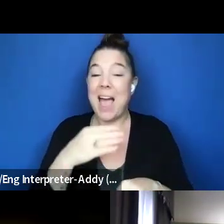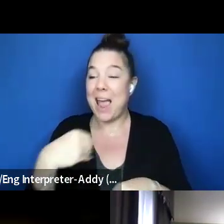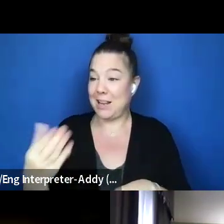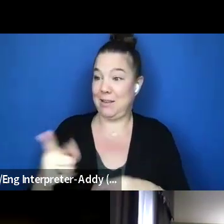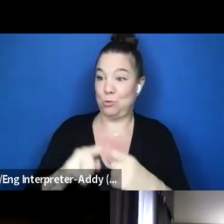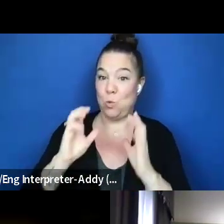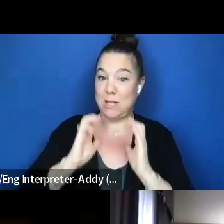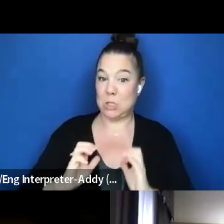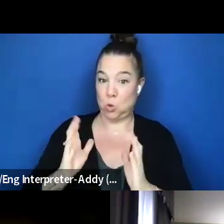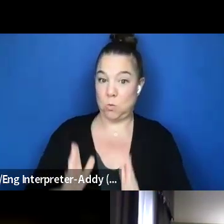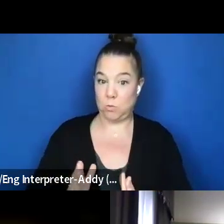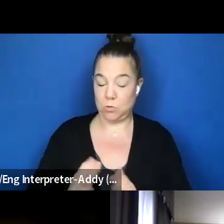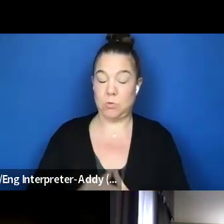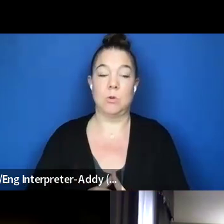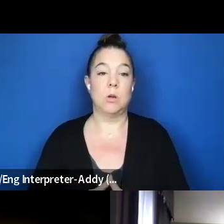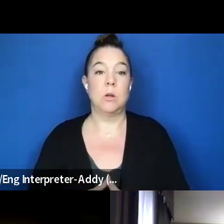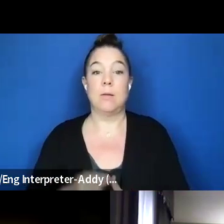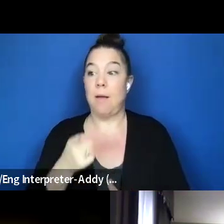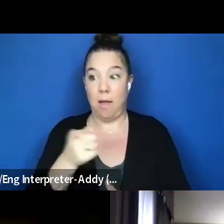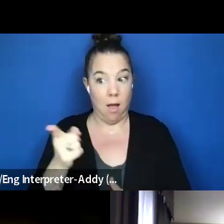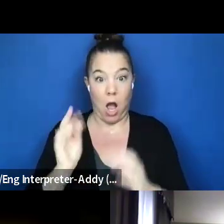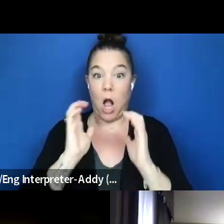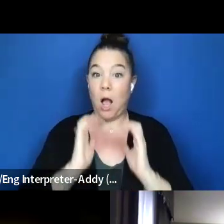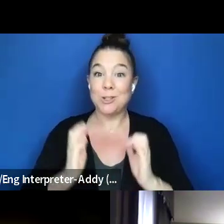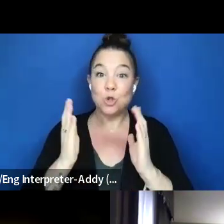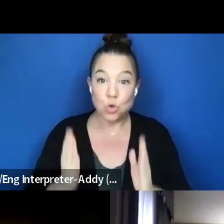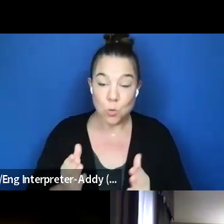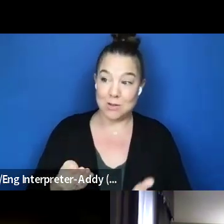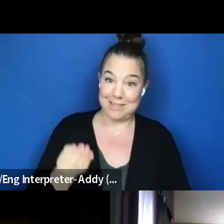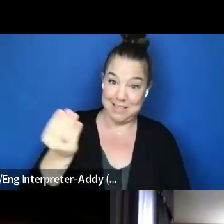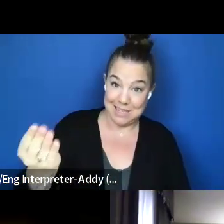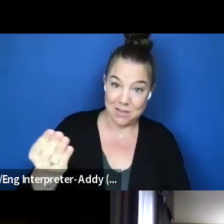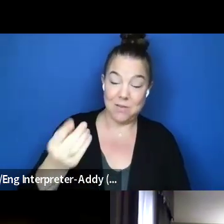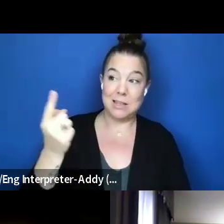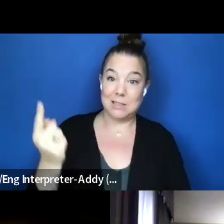Don Posh: And if once we get the consumers something that's solid, call your